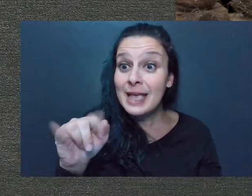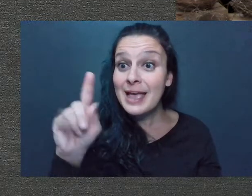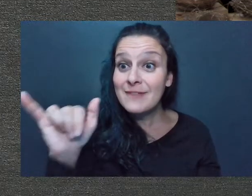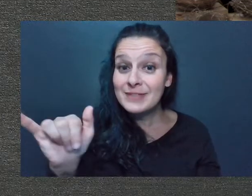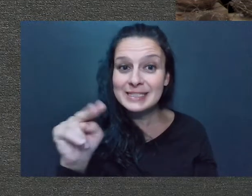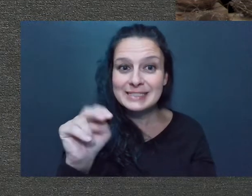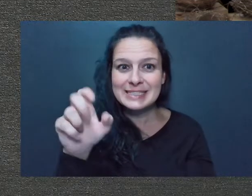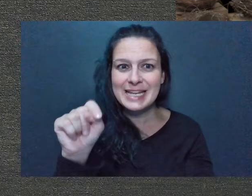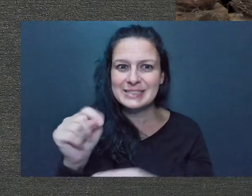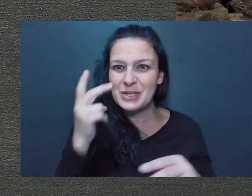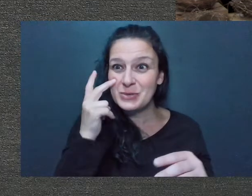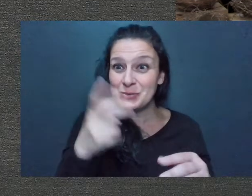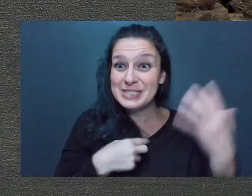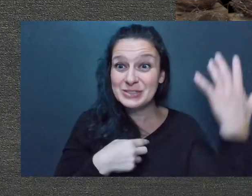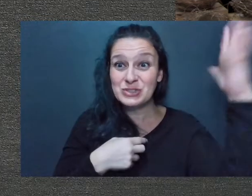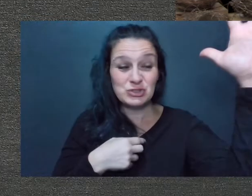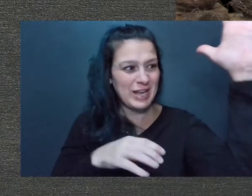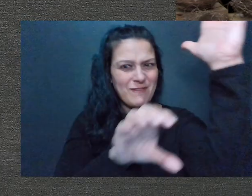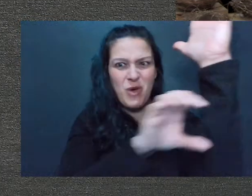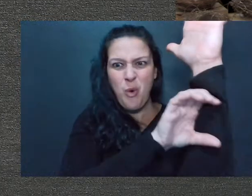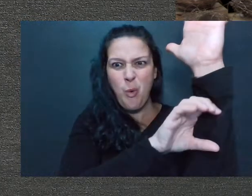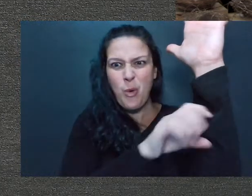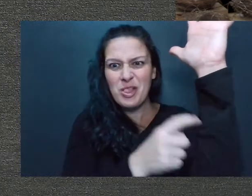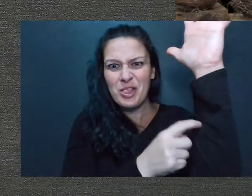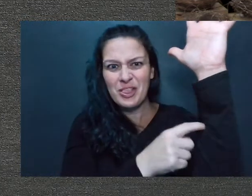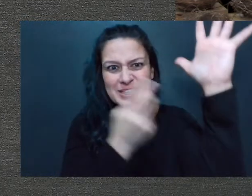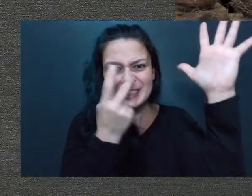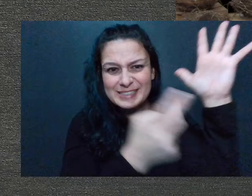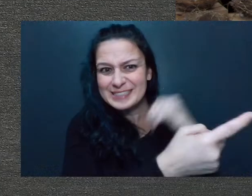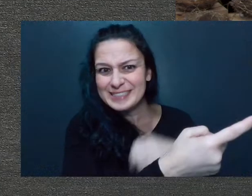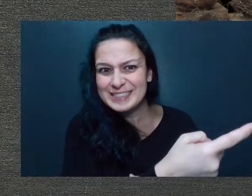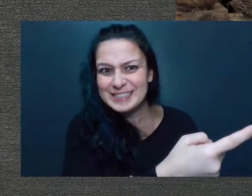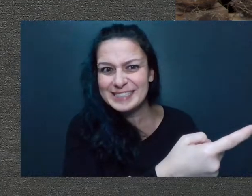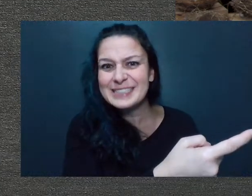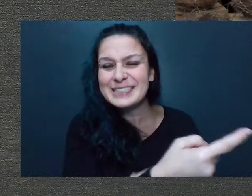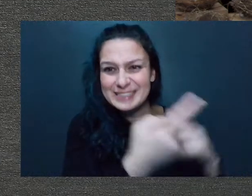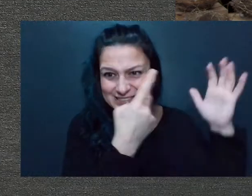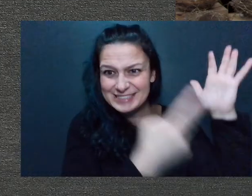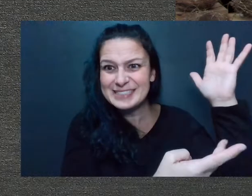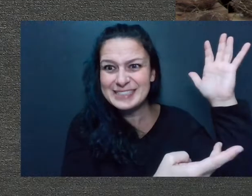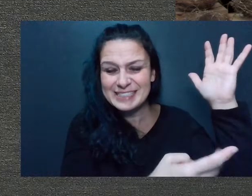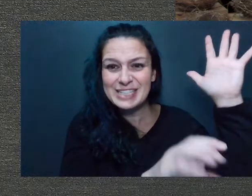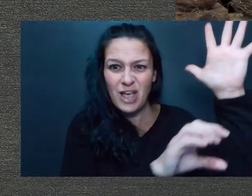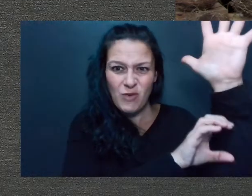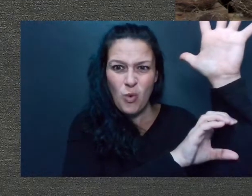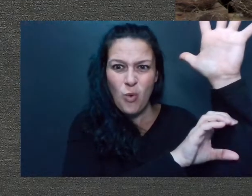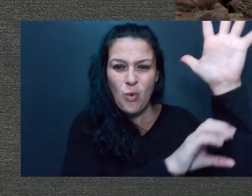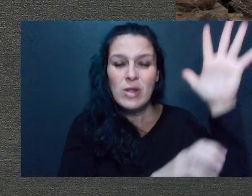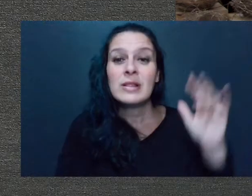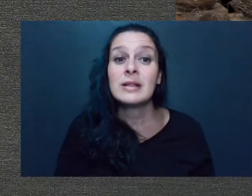Do you see a hole in that tree? Do you see it right here? There's a hole in that tree.